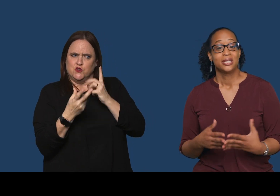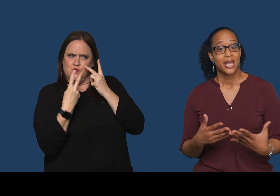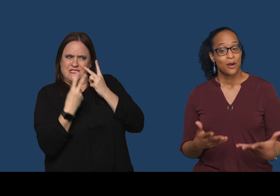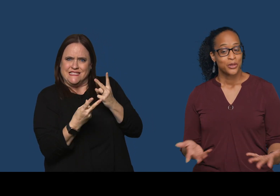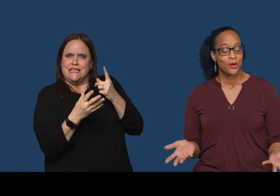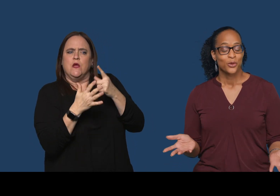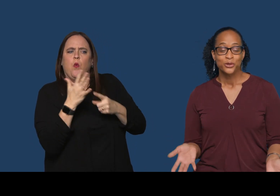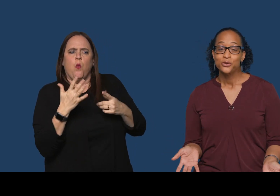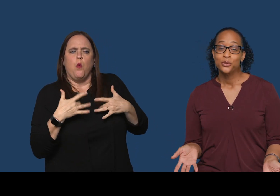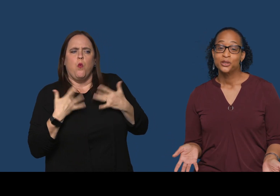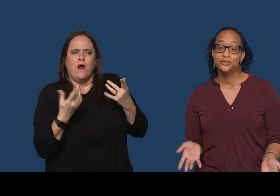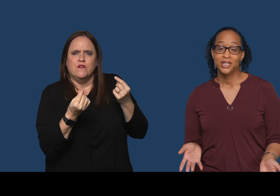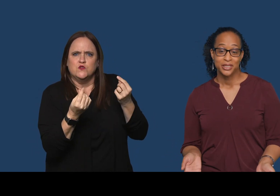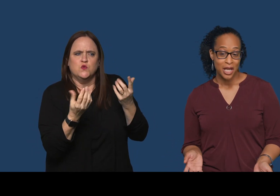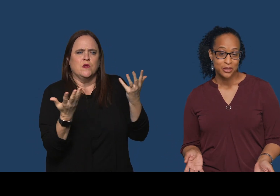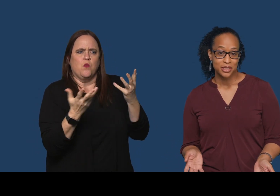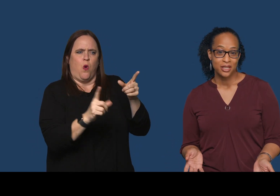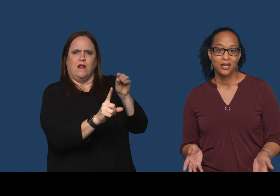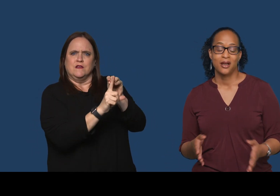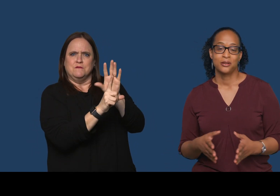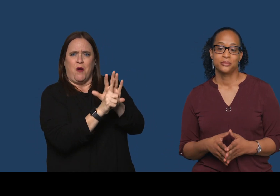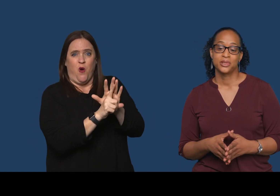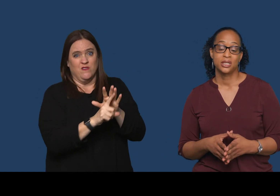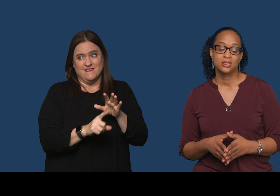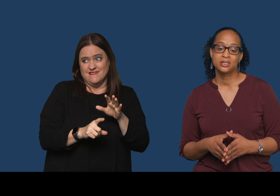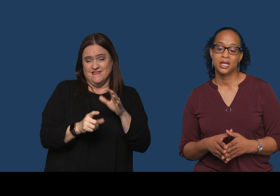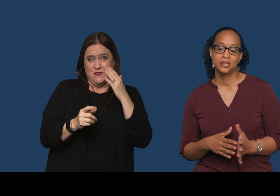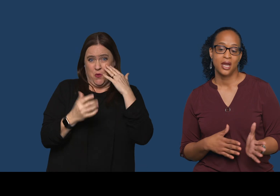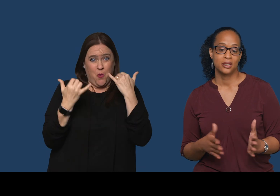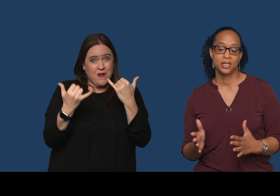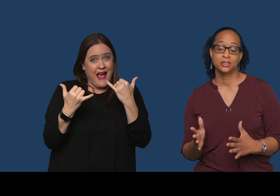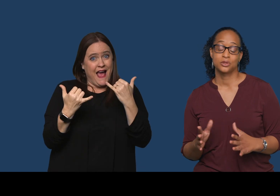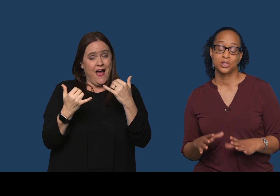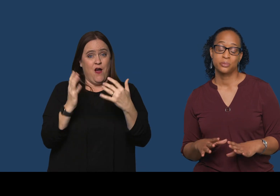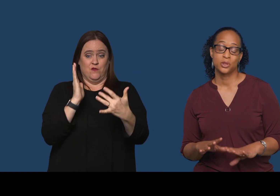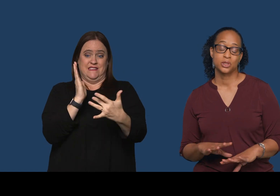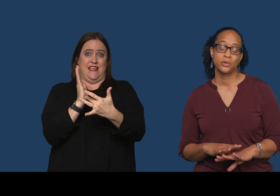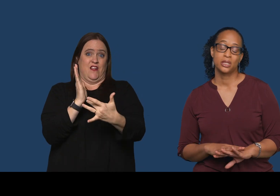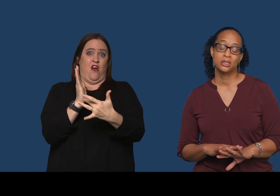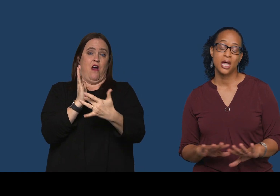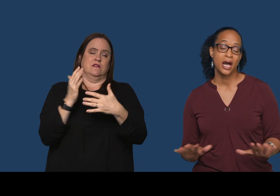Now in our wonderful world of technology, kids and adolescents are exposed to a lot